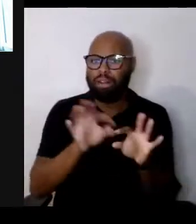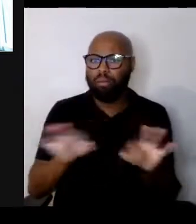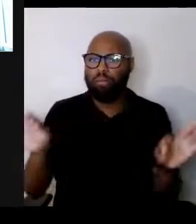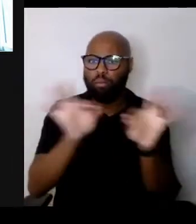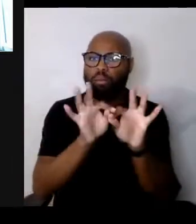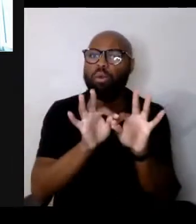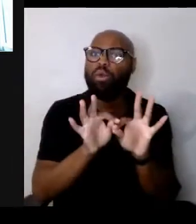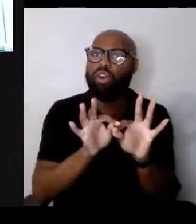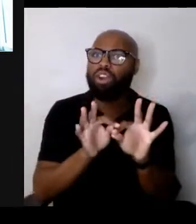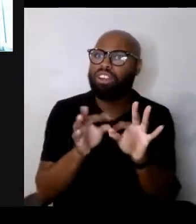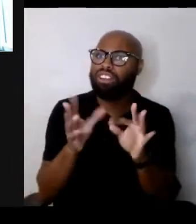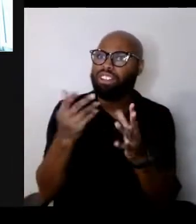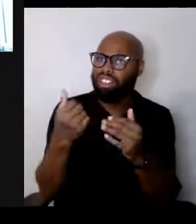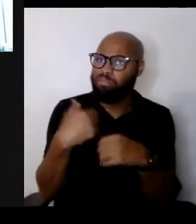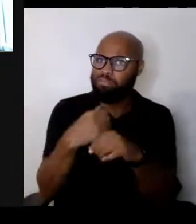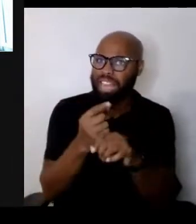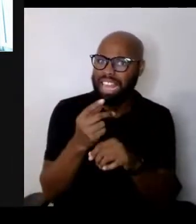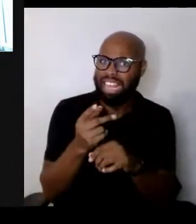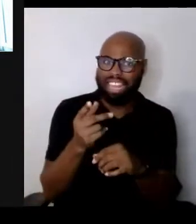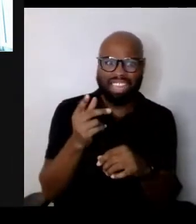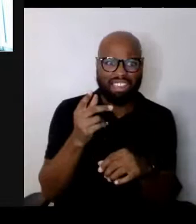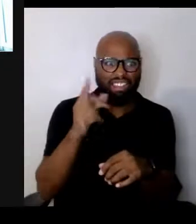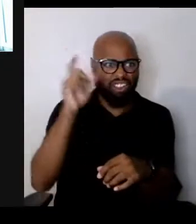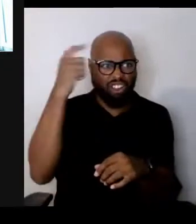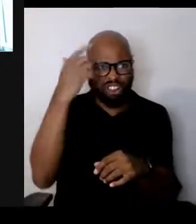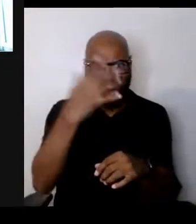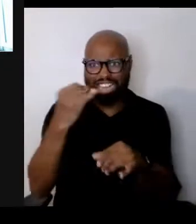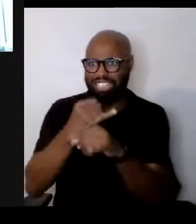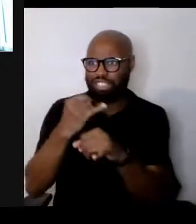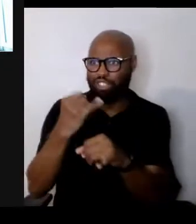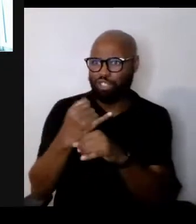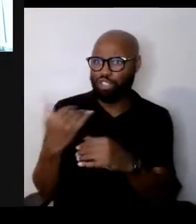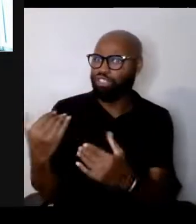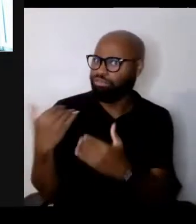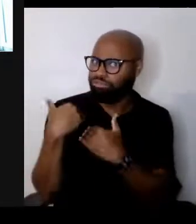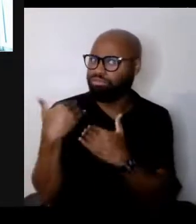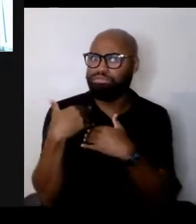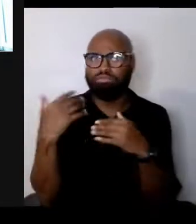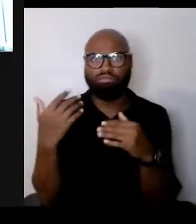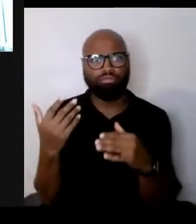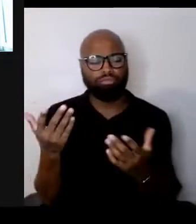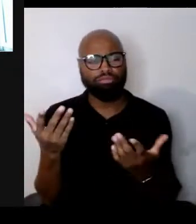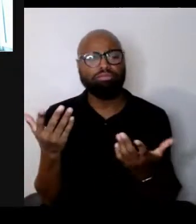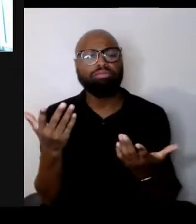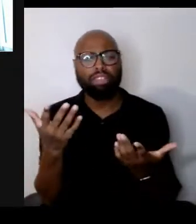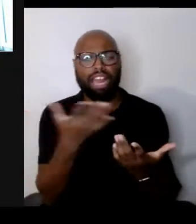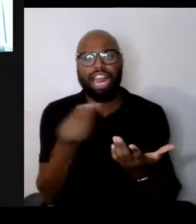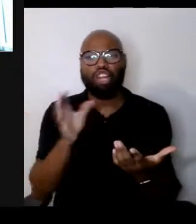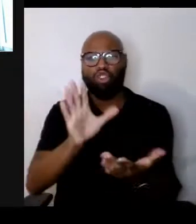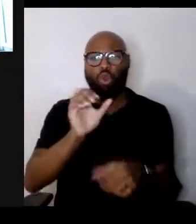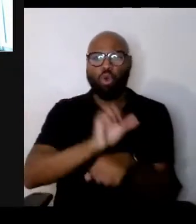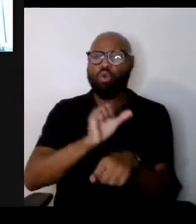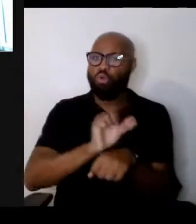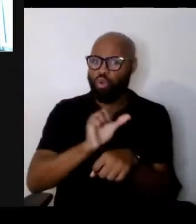and government accountable and the work that you have led to hold accountability and institutions to account.